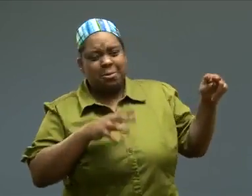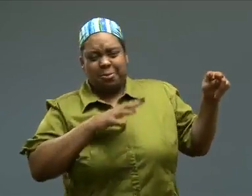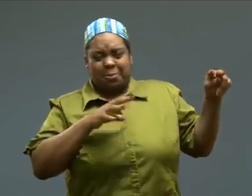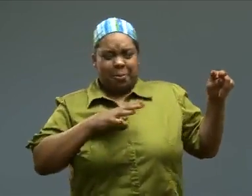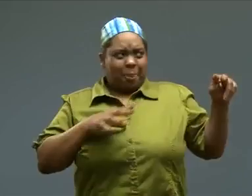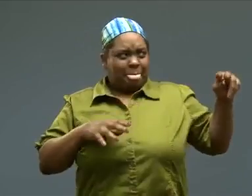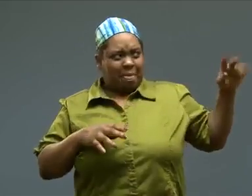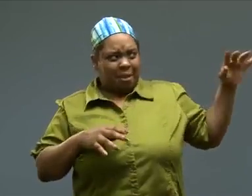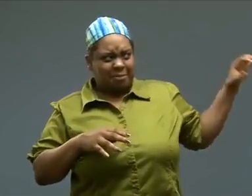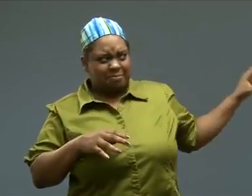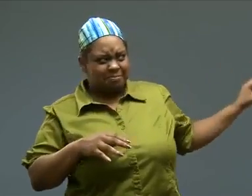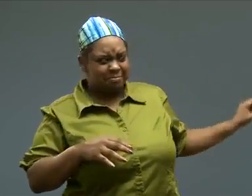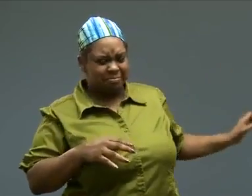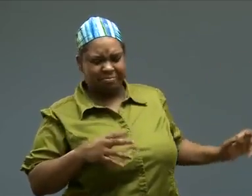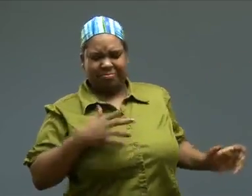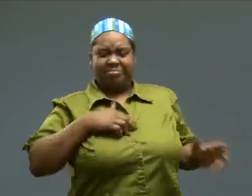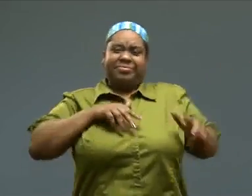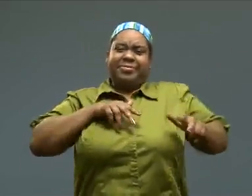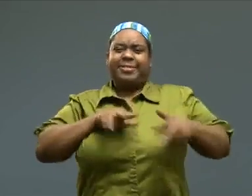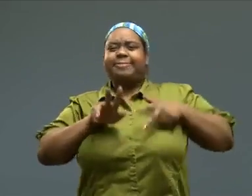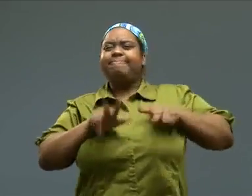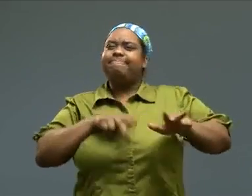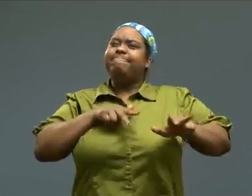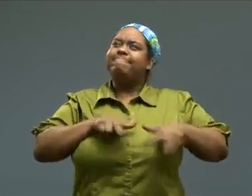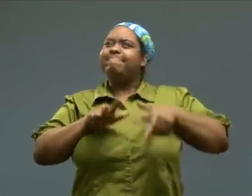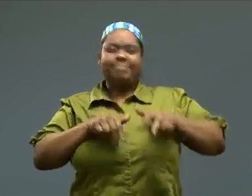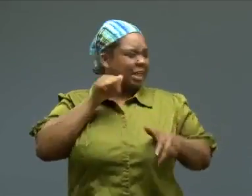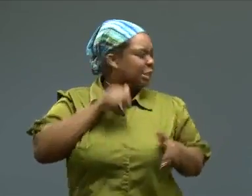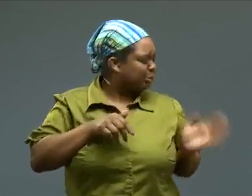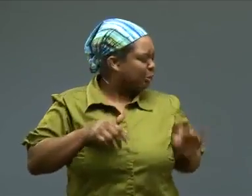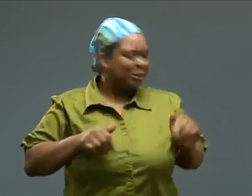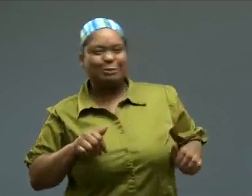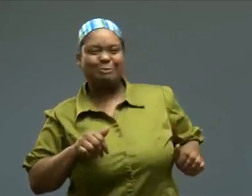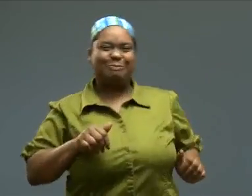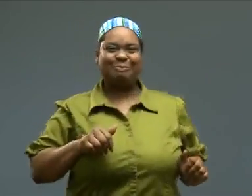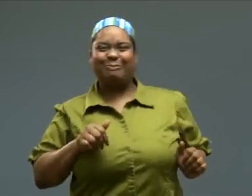The woman left, I followed my aunt's urging.